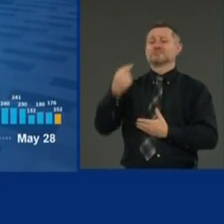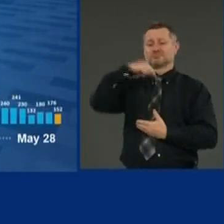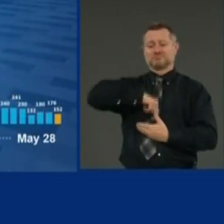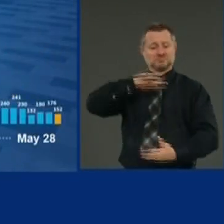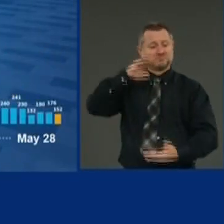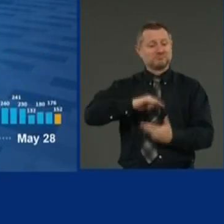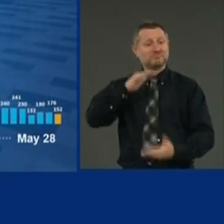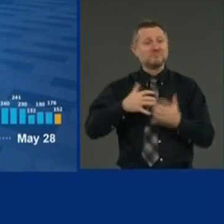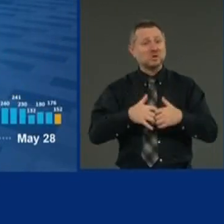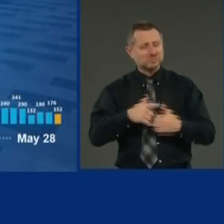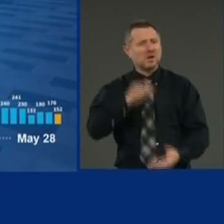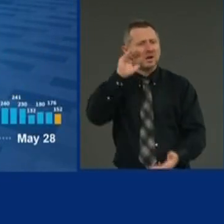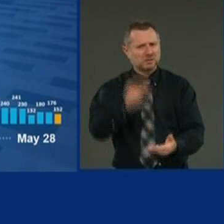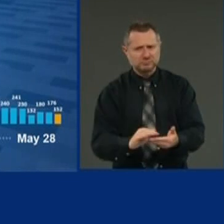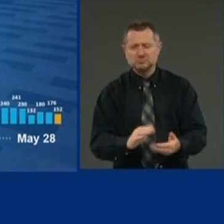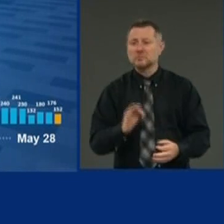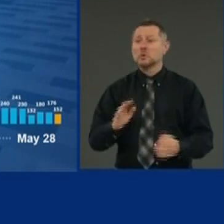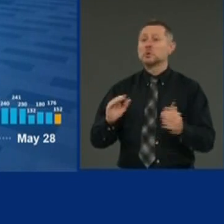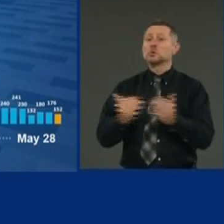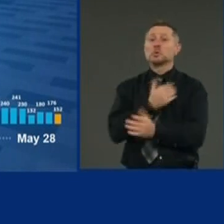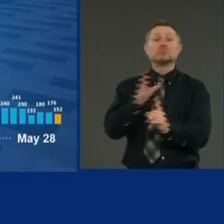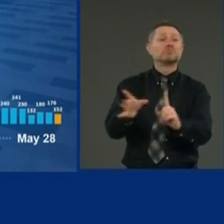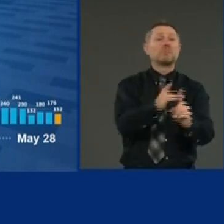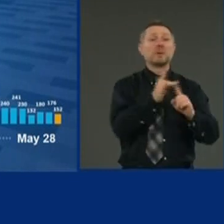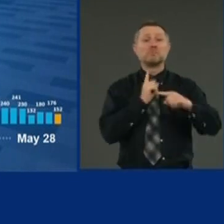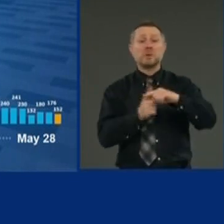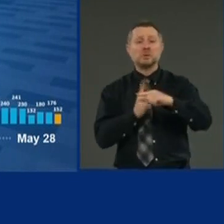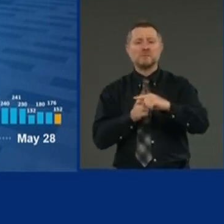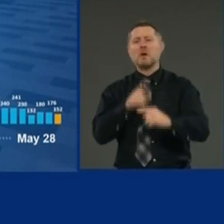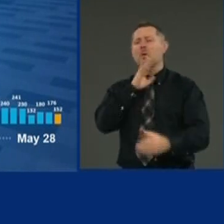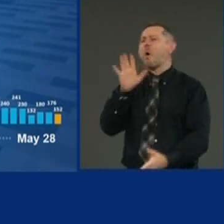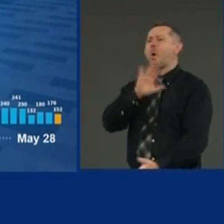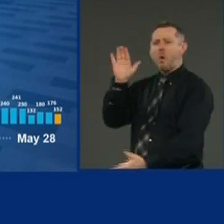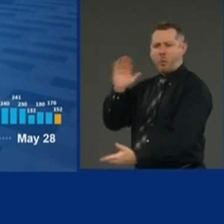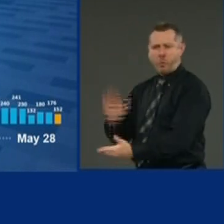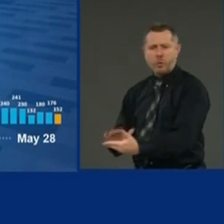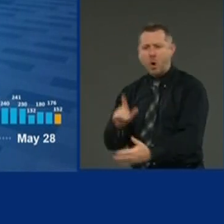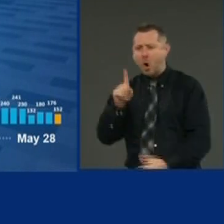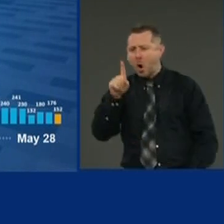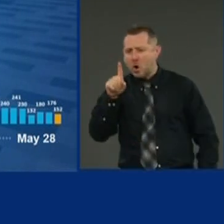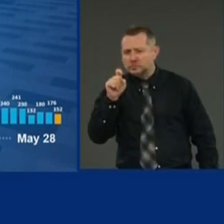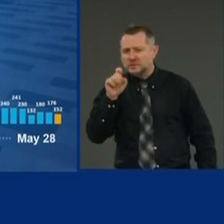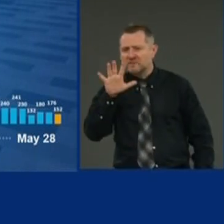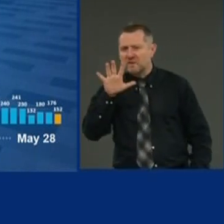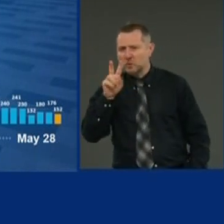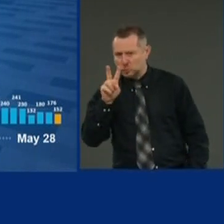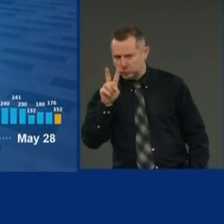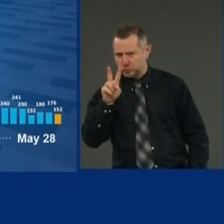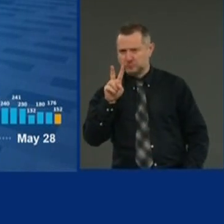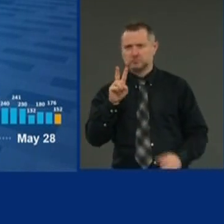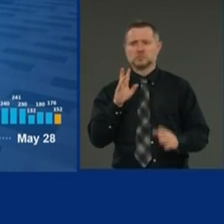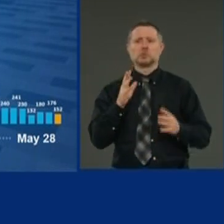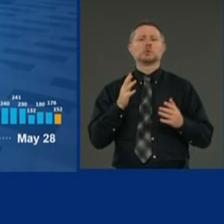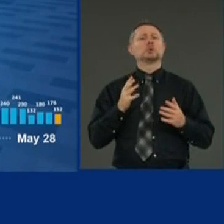DOWN AND NET CHANGE IN TOTAL HOSPITALIZATION SAYS DOWN, INTUBATIONS ARE DOWN AND THE NEW